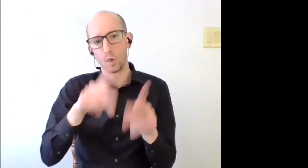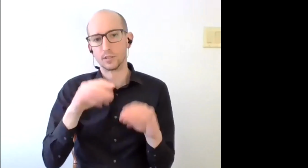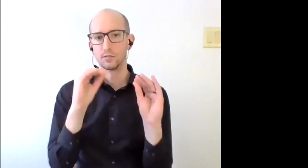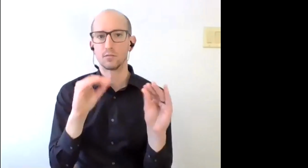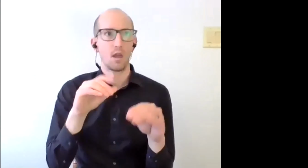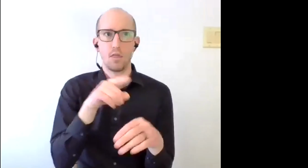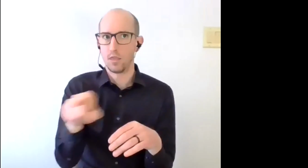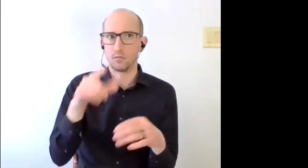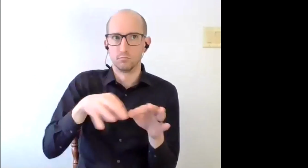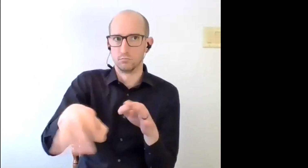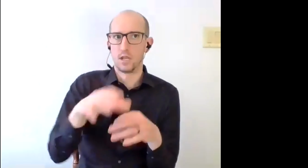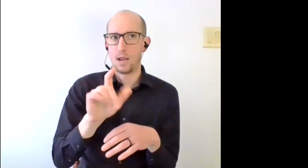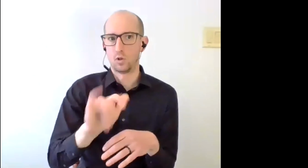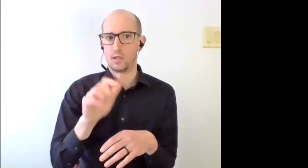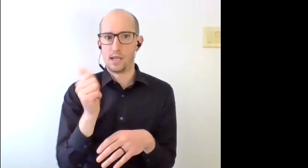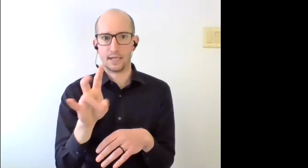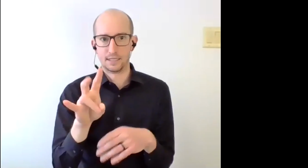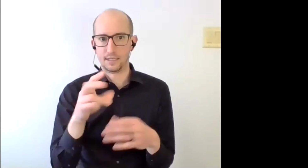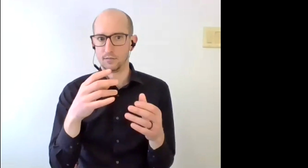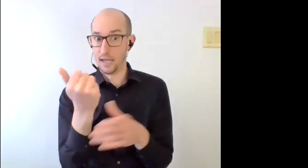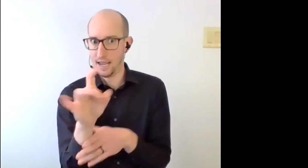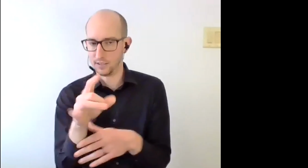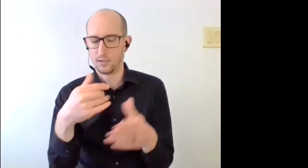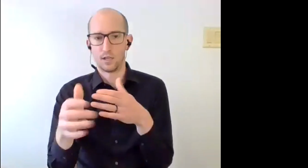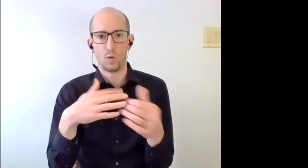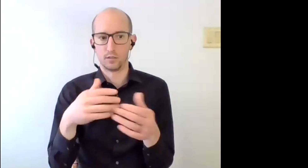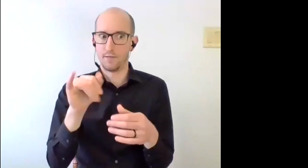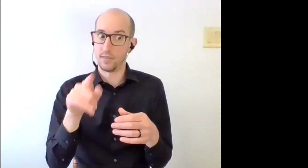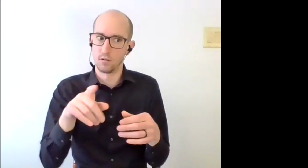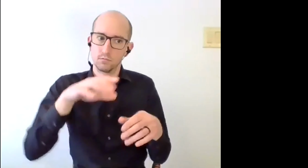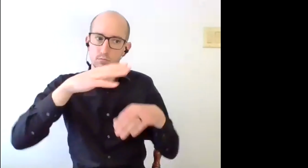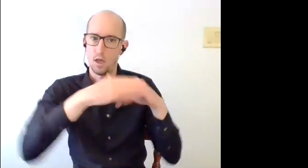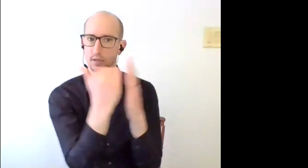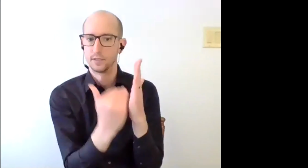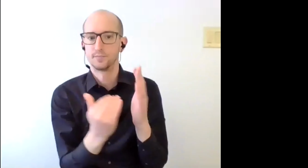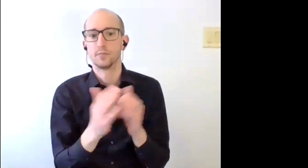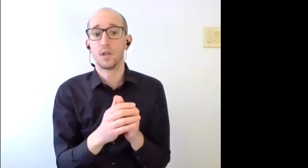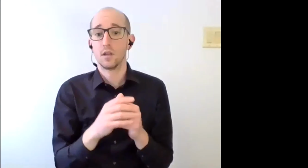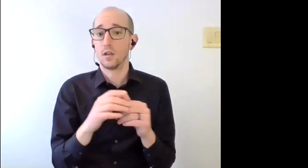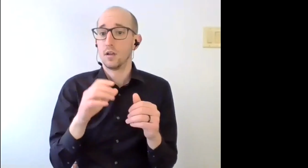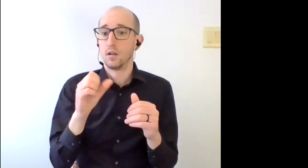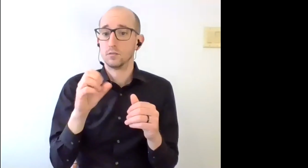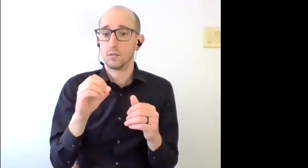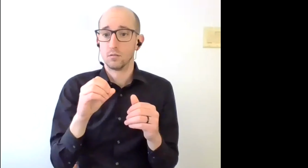of accreditation need face-to-face instruction, but even that will not start until April 13 if those programs are on